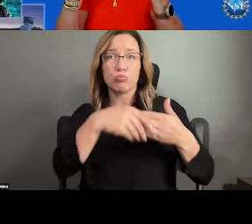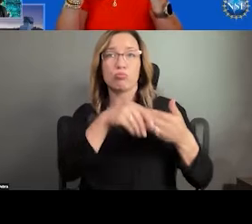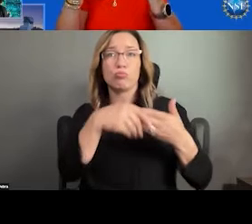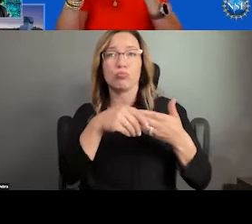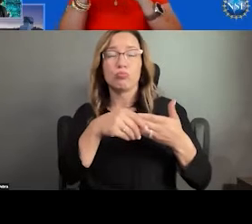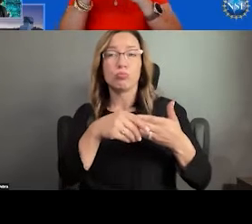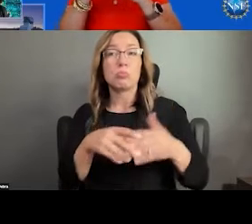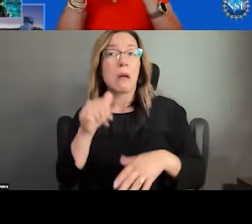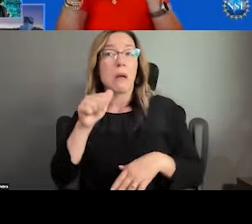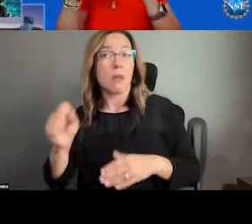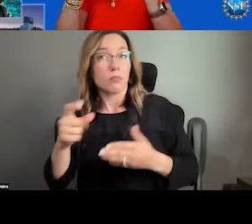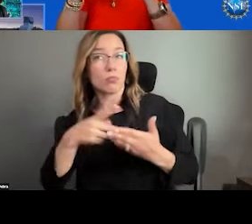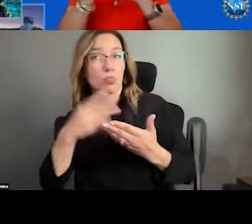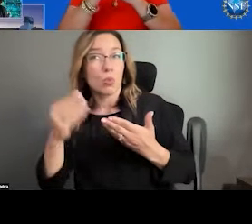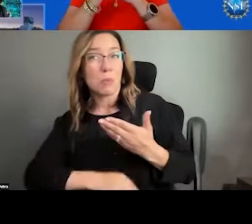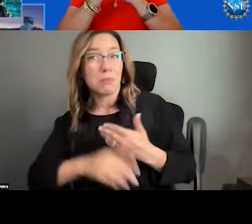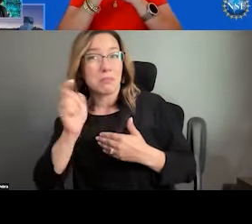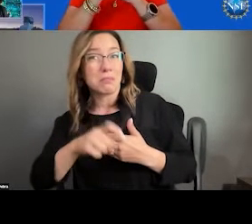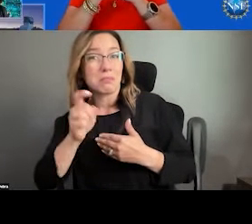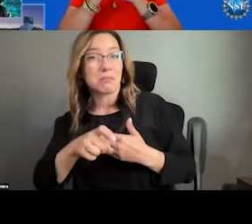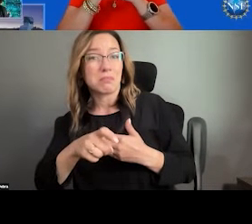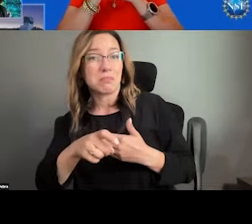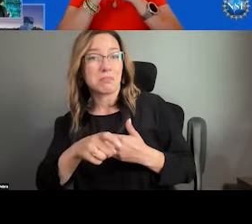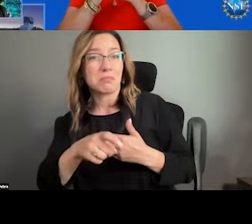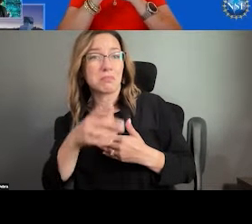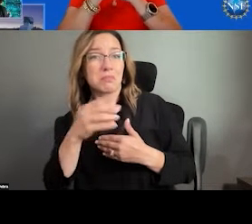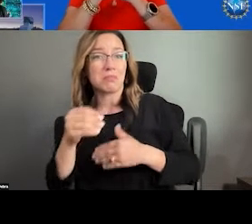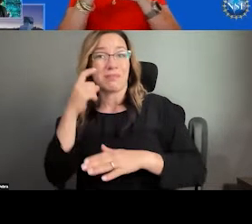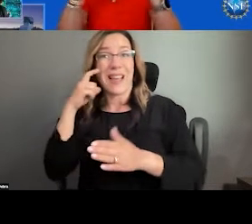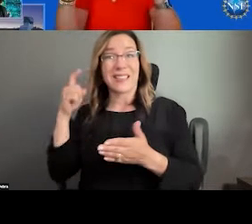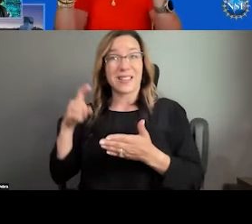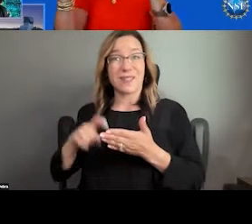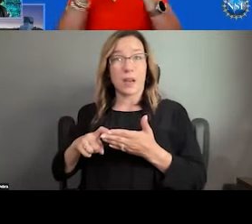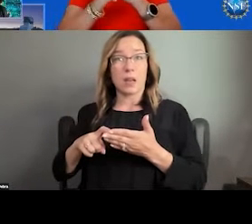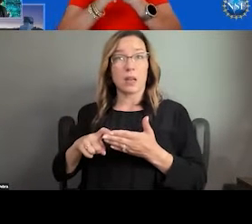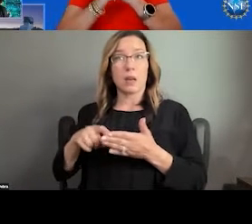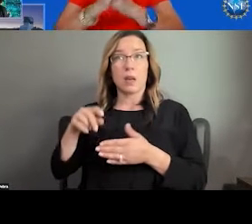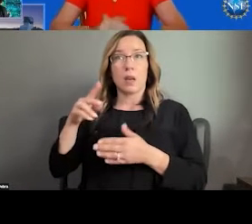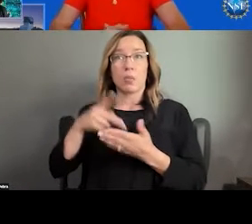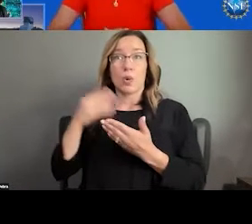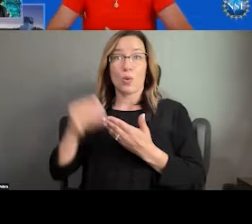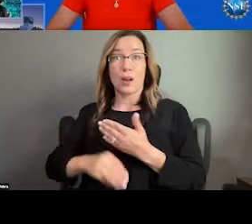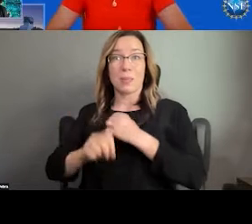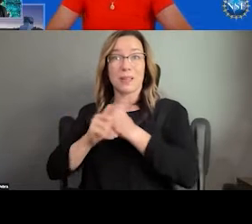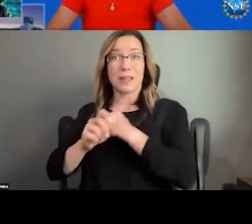necessary and identified in a program solicitation. The program solicitation in